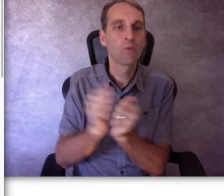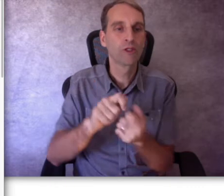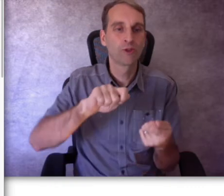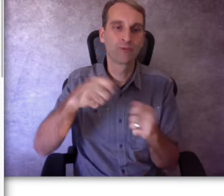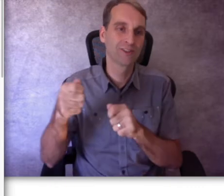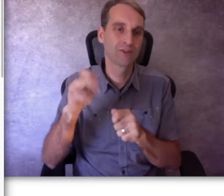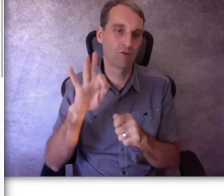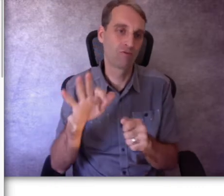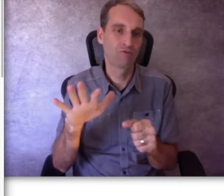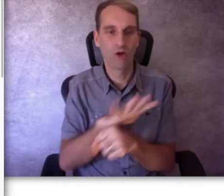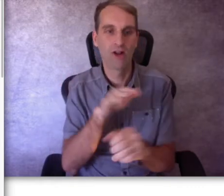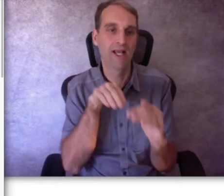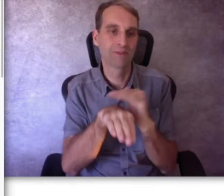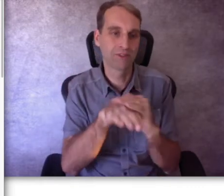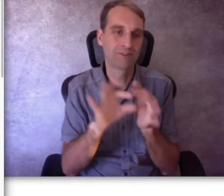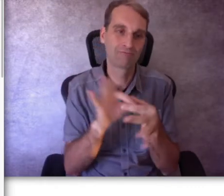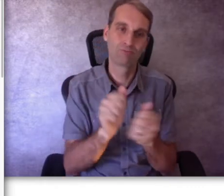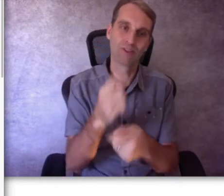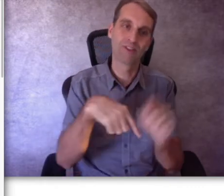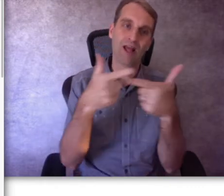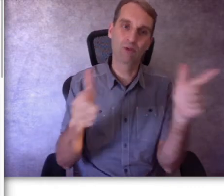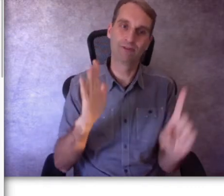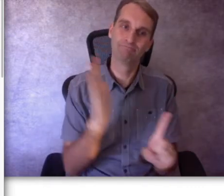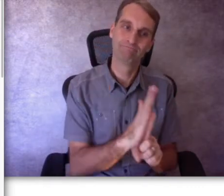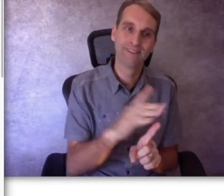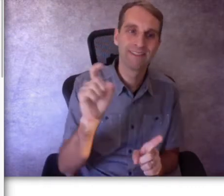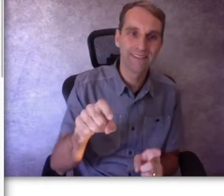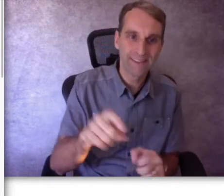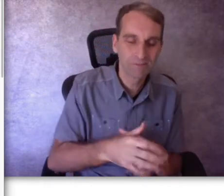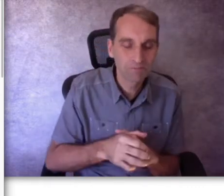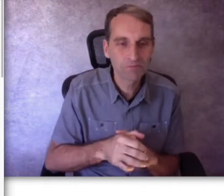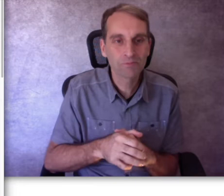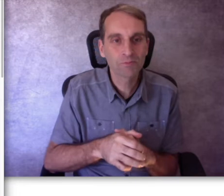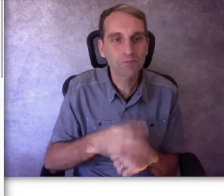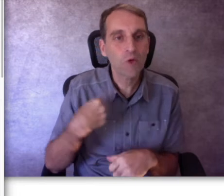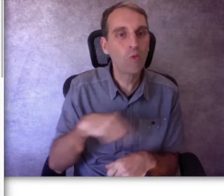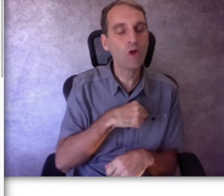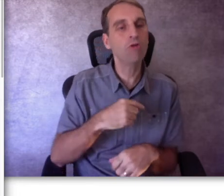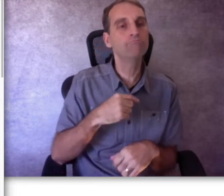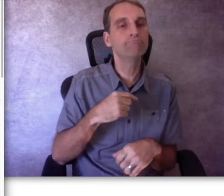with sign language needs as well as academic publishing.